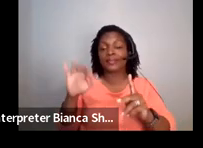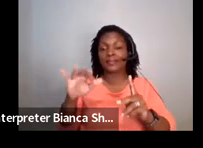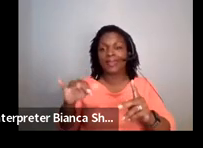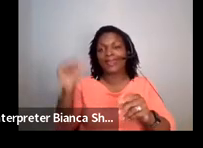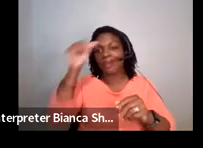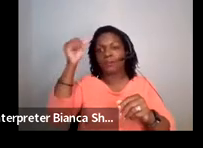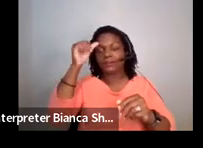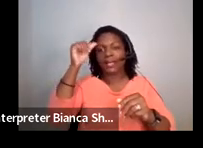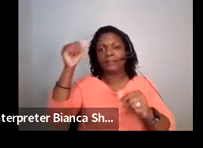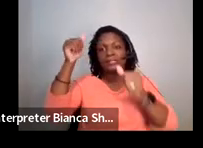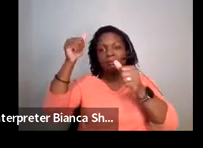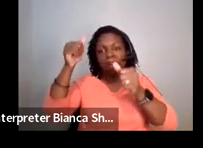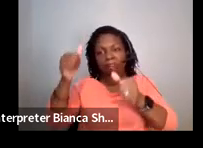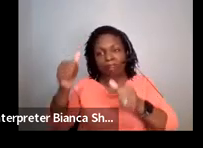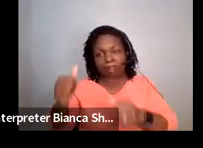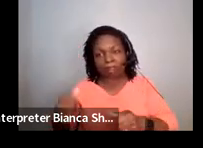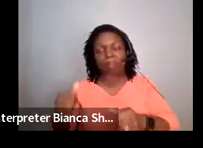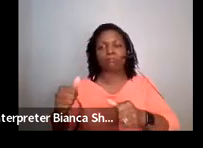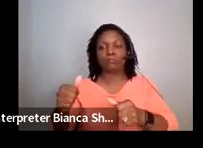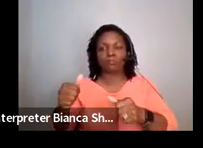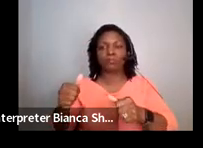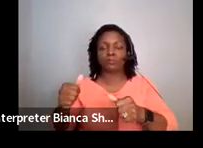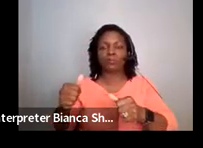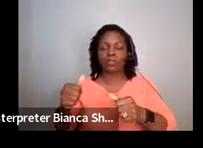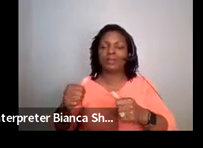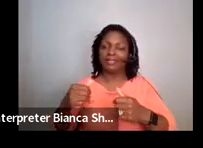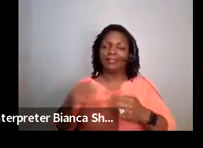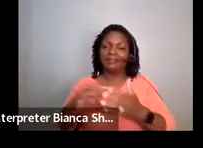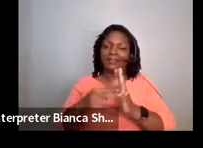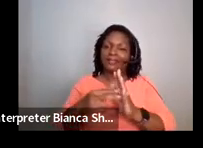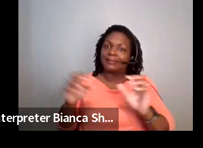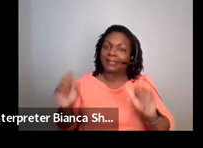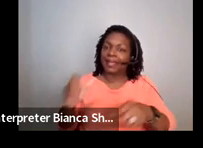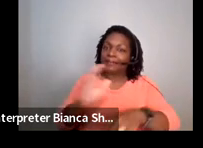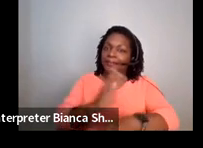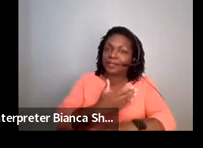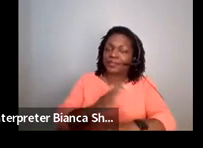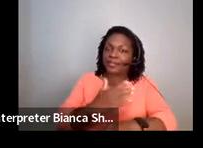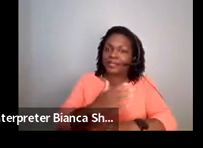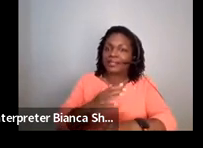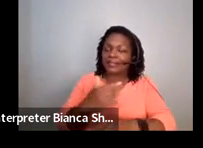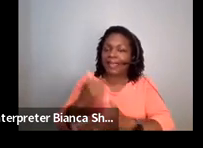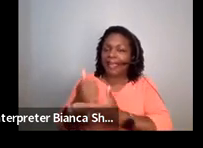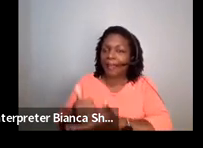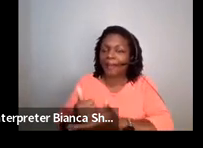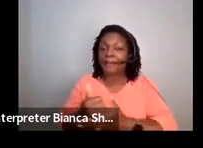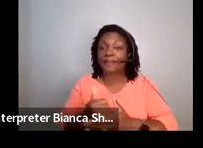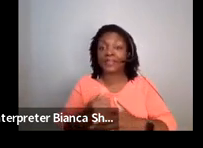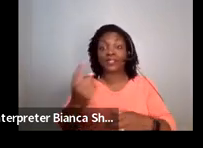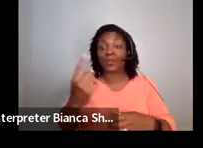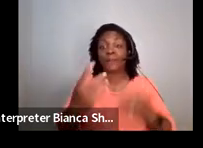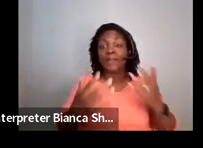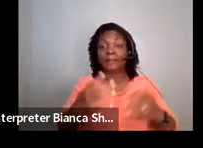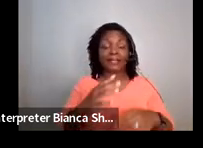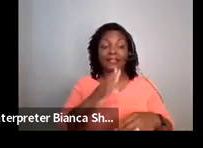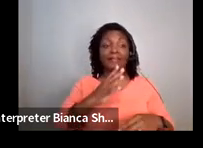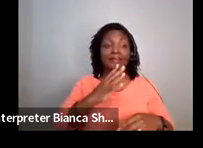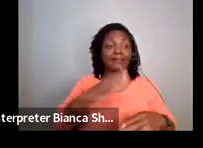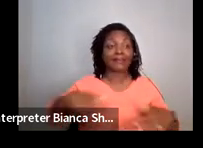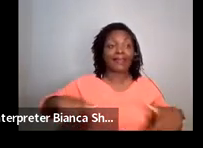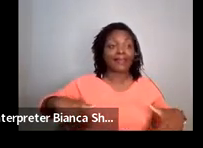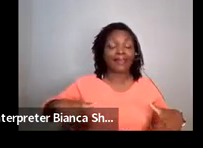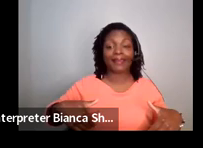We have clients who are pretty much nonverbal and you play a song they're from with, and they're singing the song.